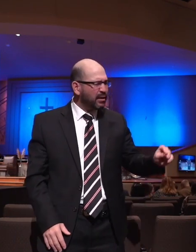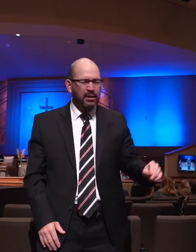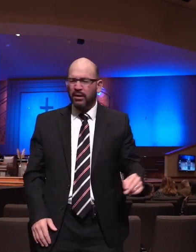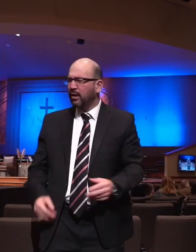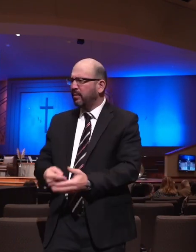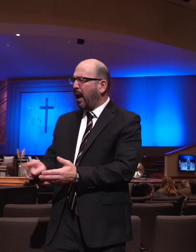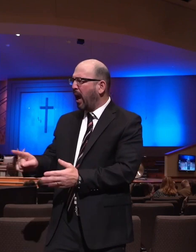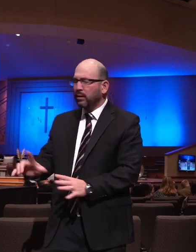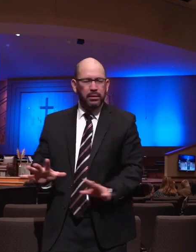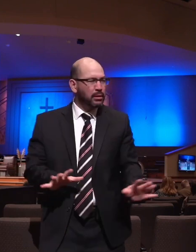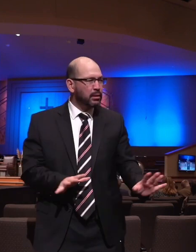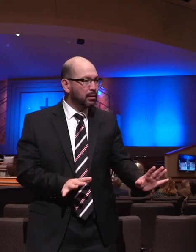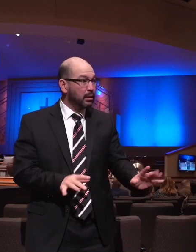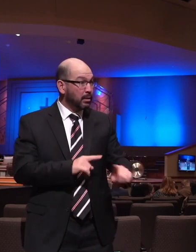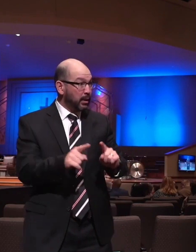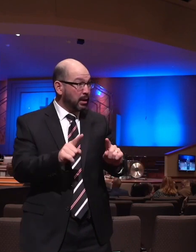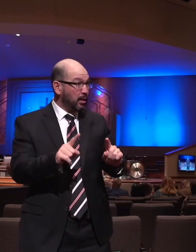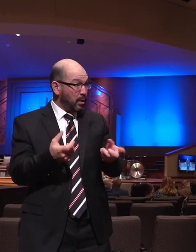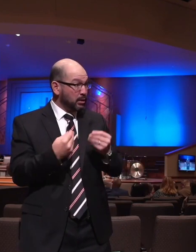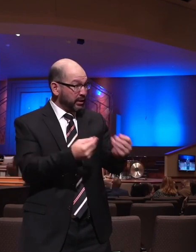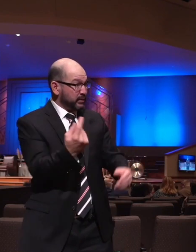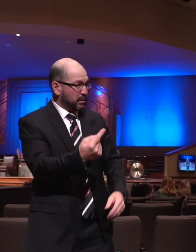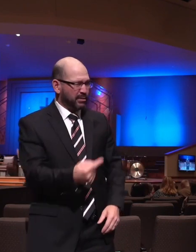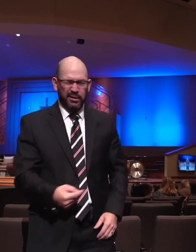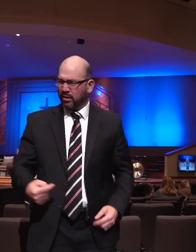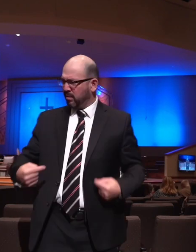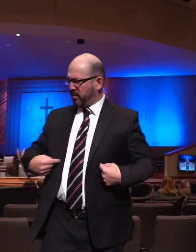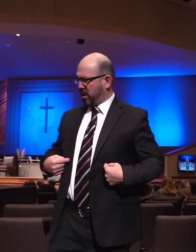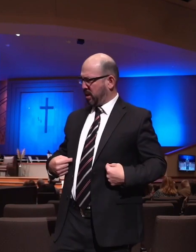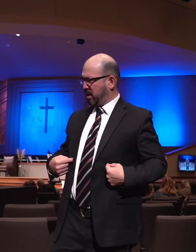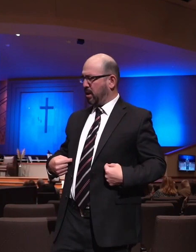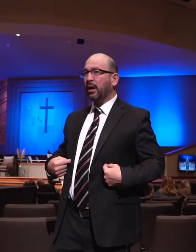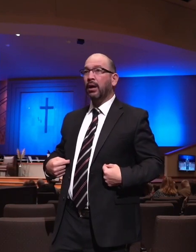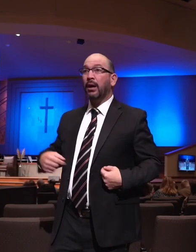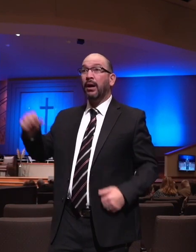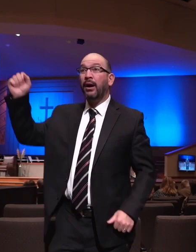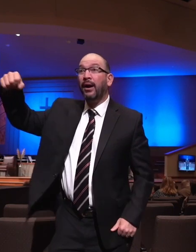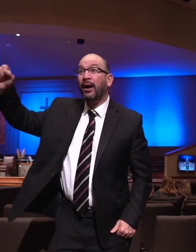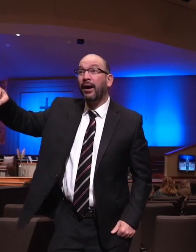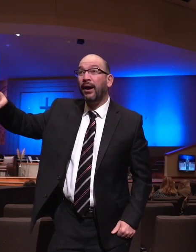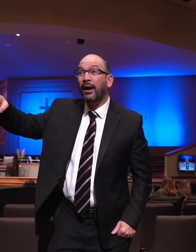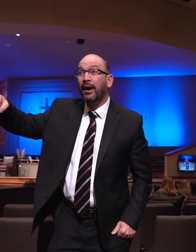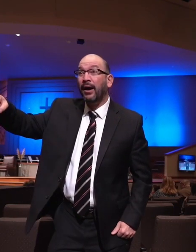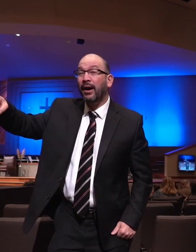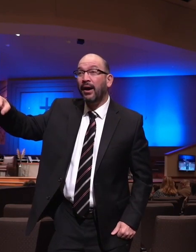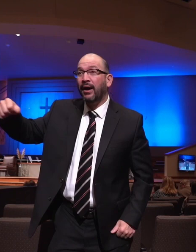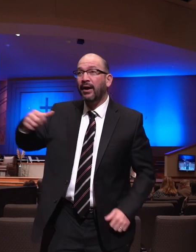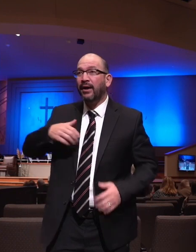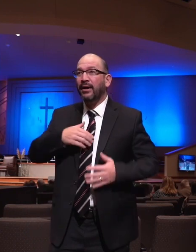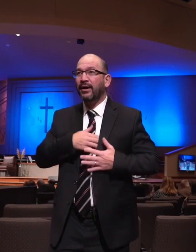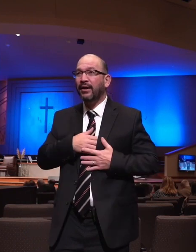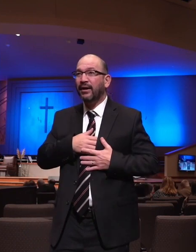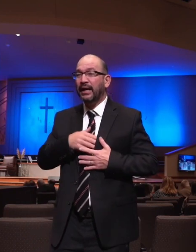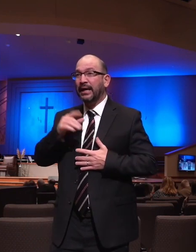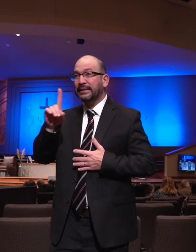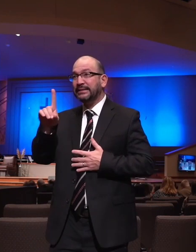anything for that but I got something for you he said you got something for me I said I got something for you and I go and I had this DVD that we did it was